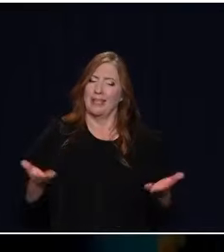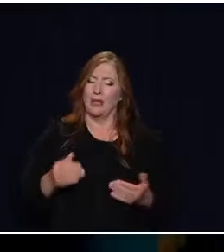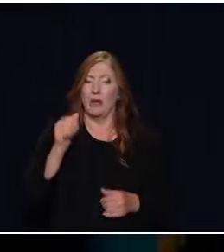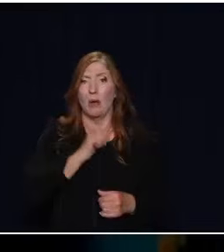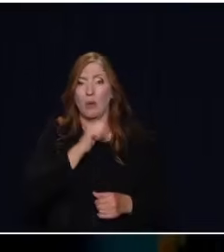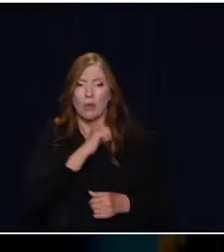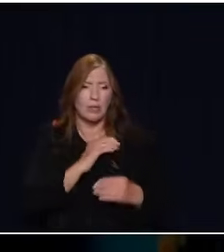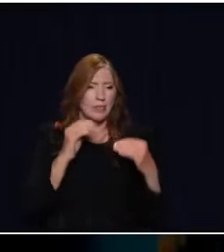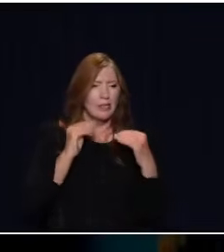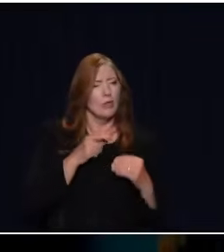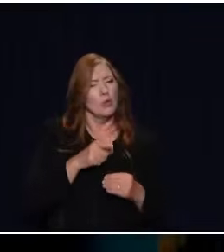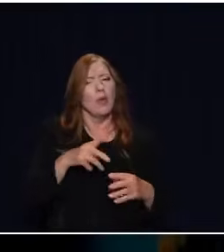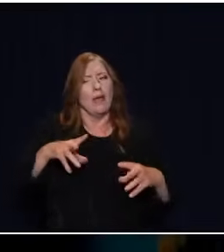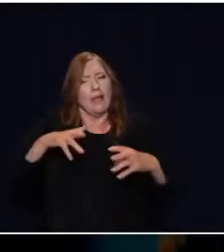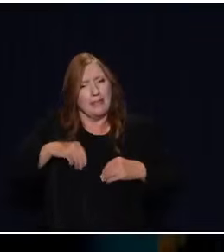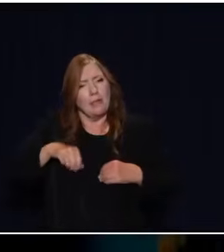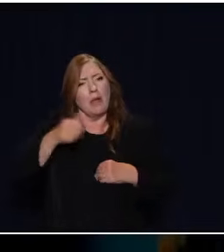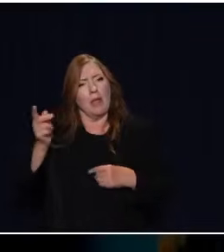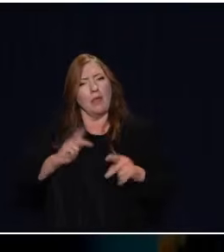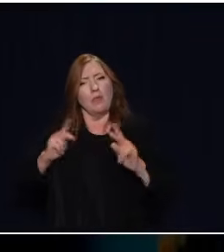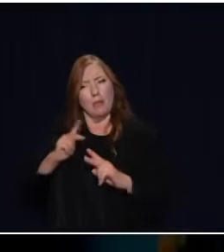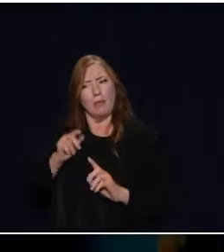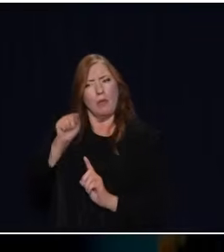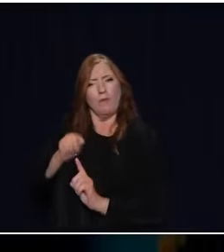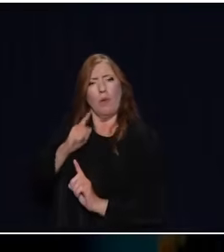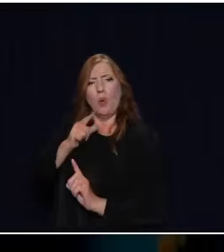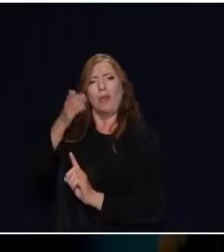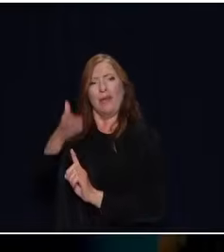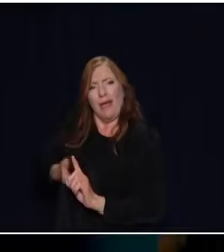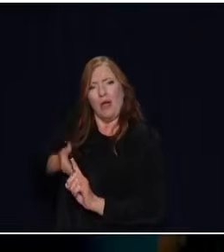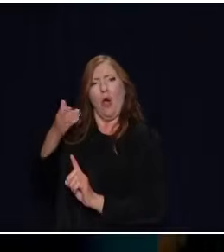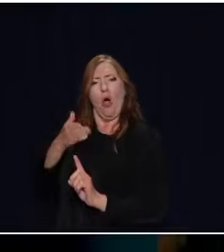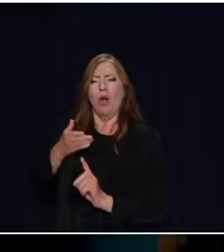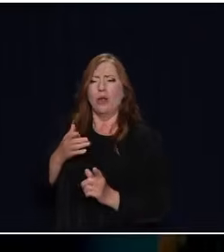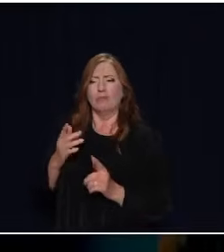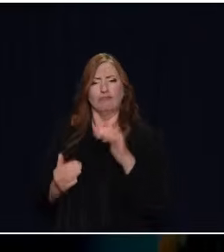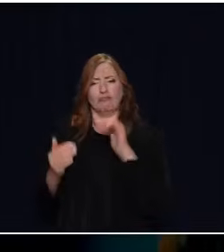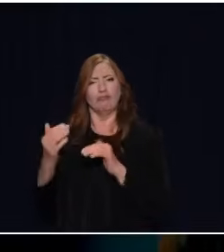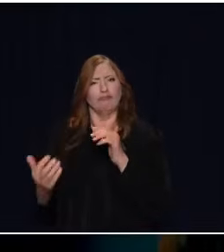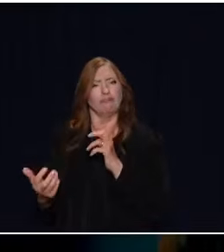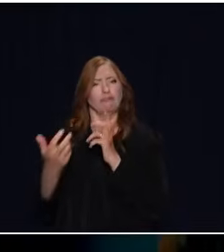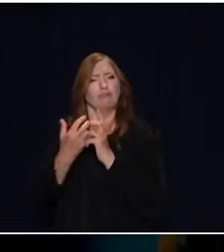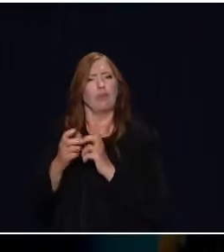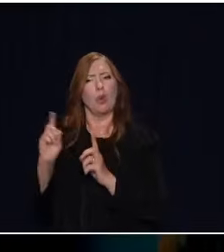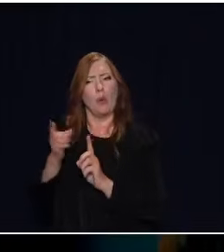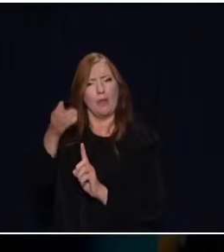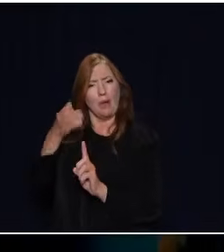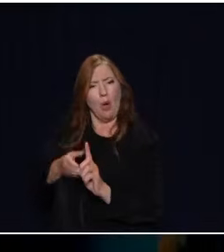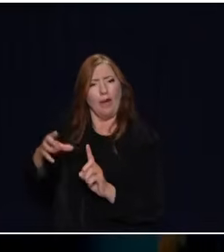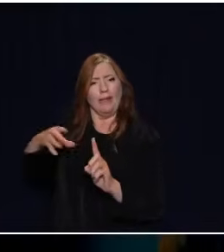WE NEED TO DO THAT TO GROW GOOD HUMANS IN ARIZONA, TO TEACH THEM